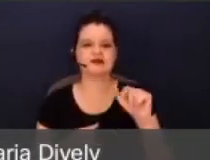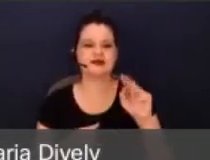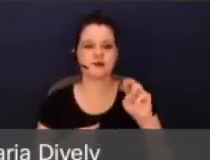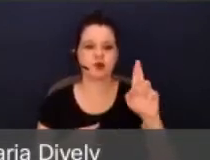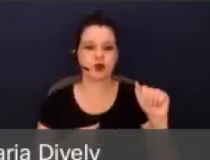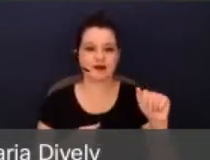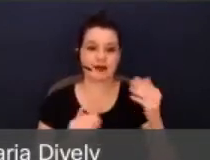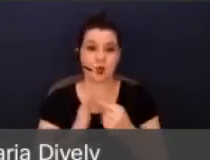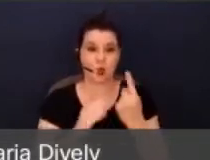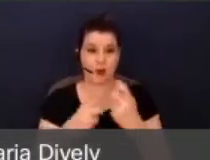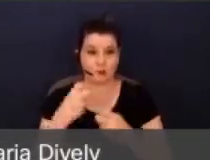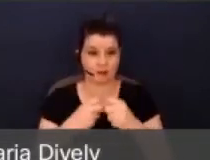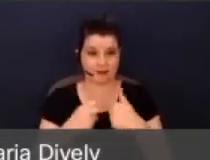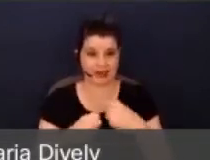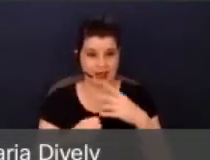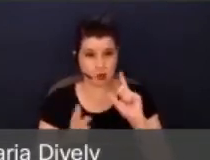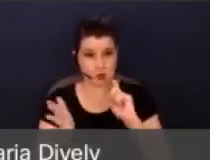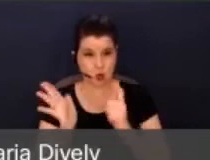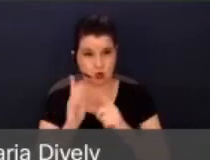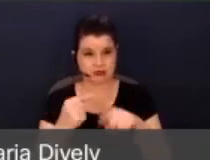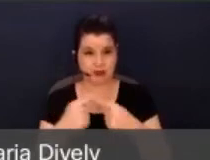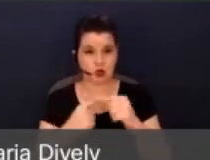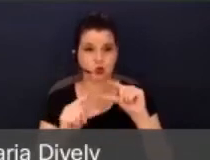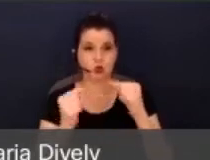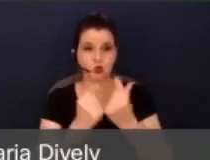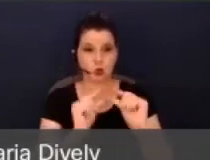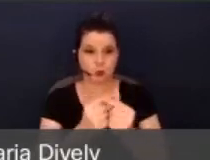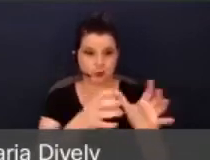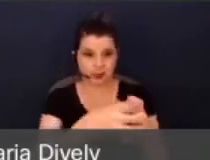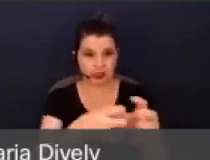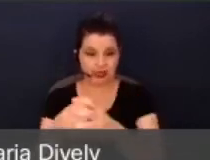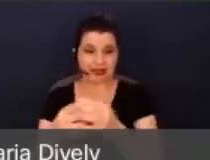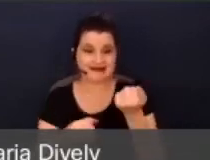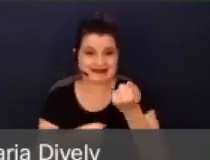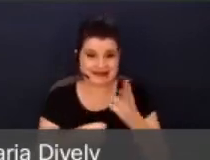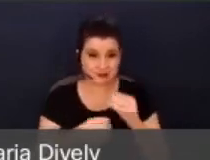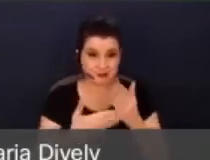One problem that I found about grouping is, if you have multiple objects before you group them,